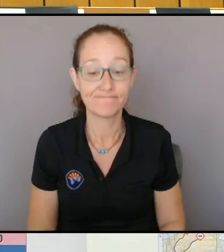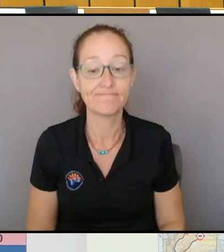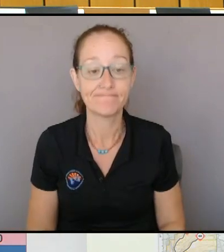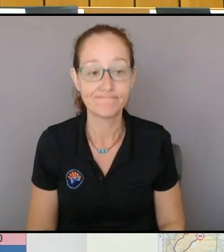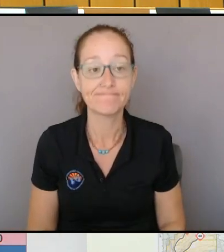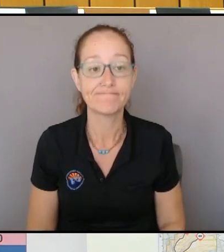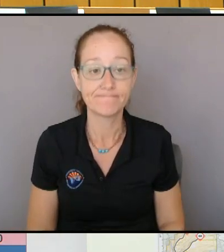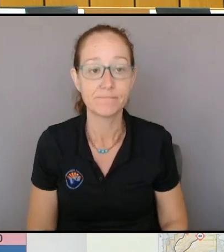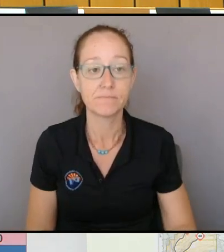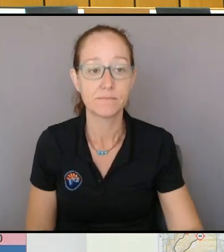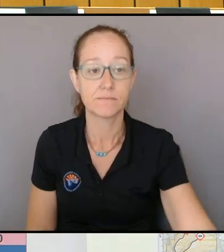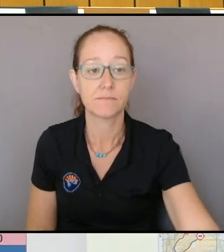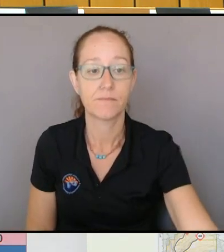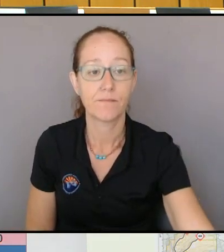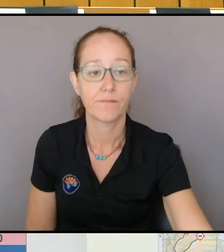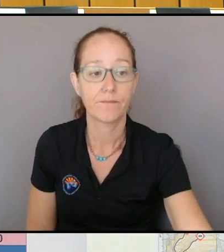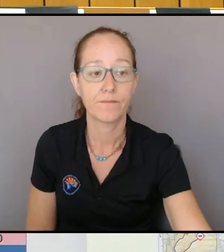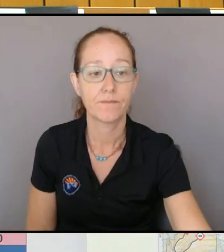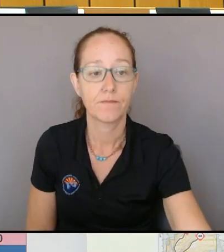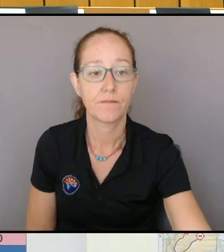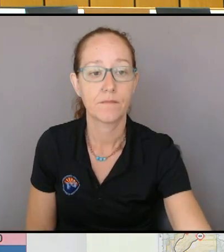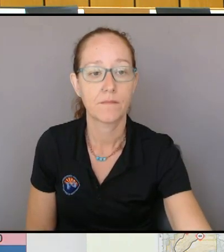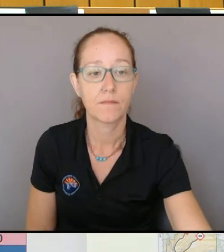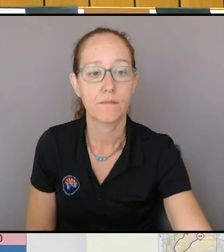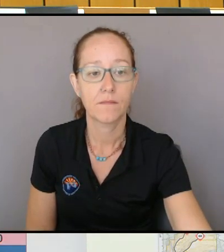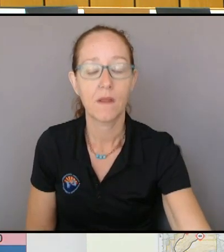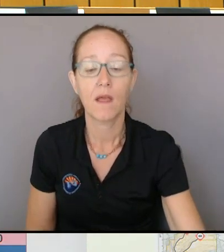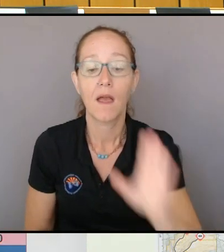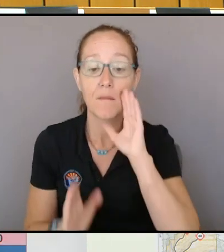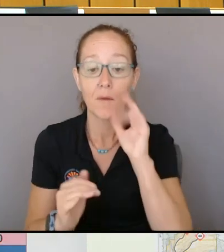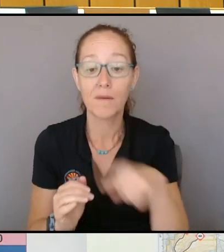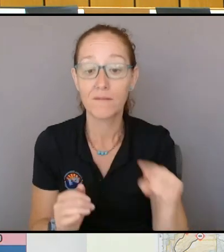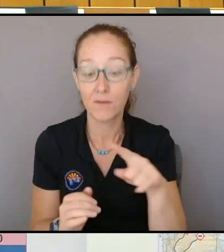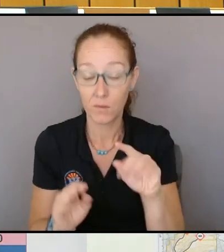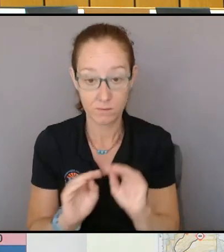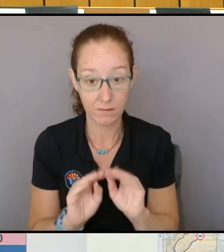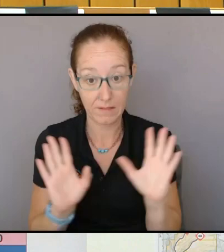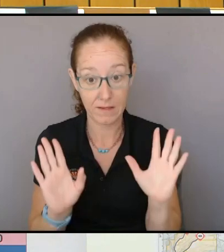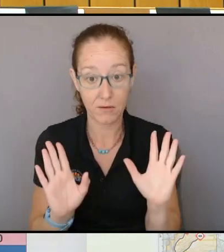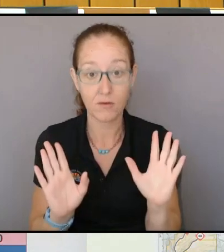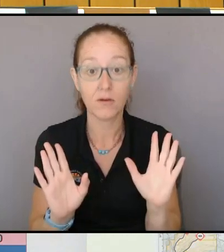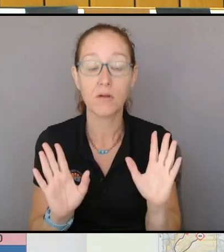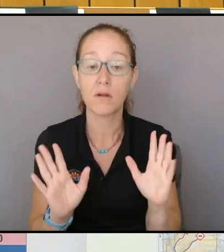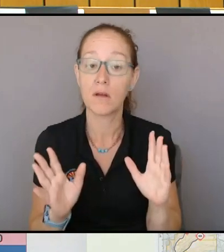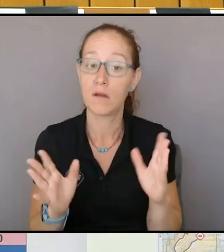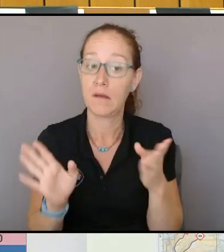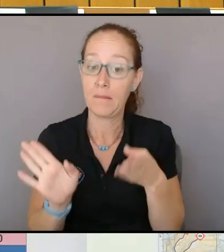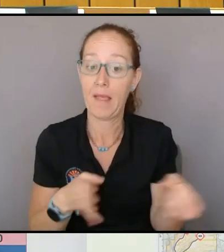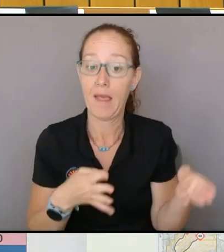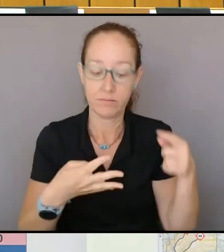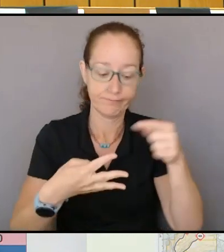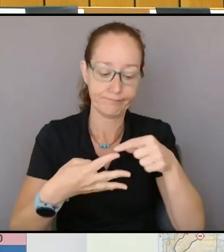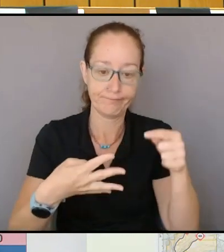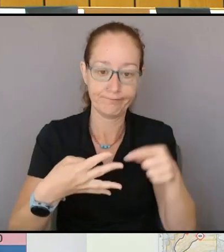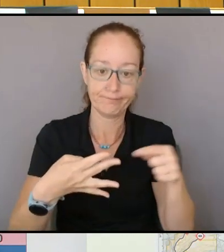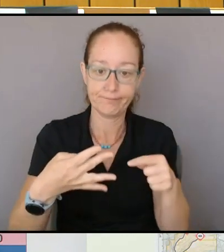to y'all that we have multiple different iterations of our plan that we're ready to execute on depending on what